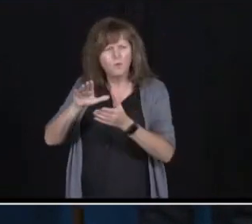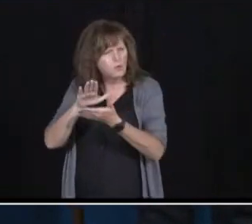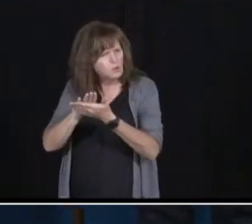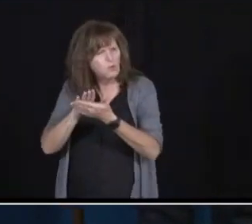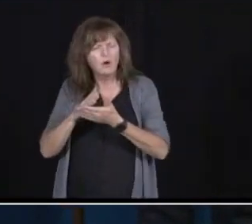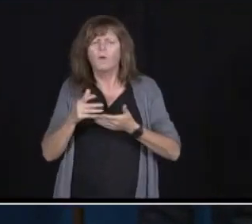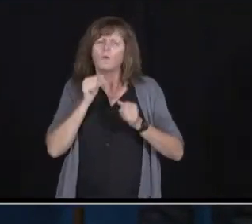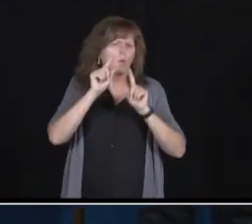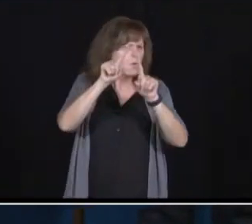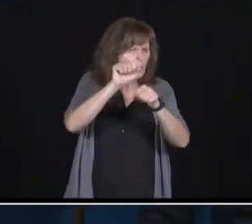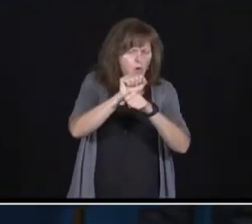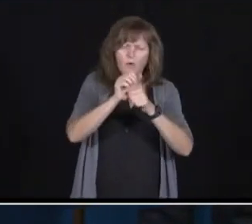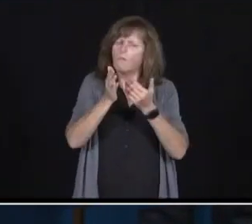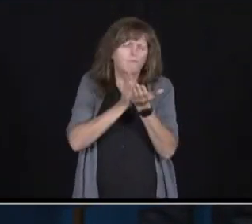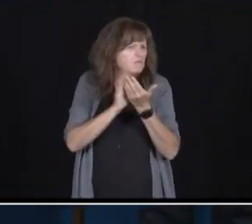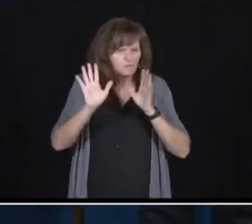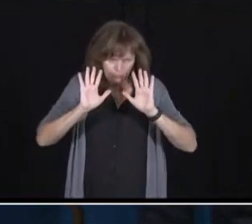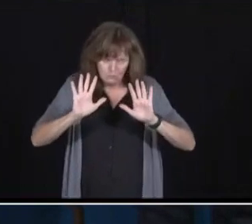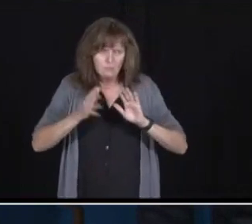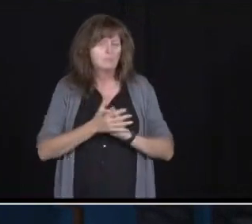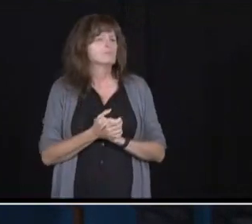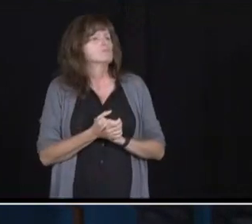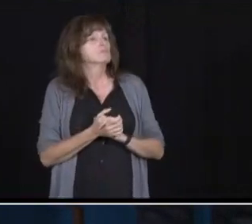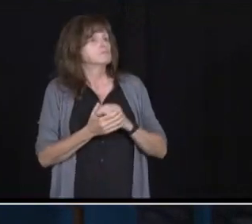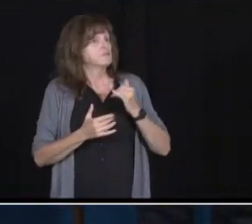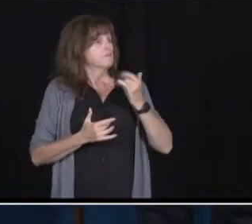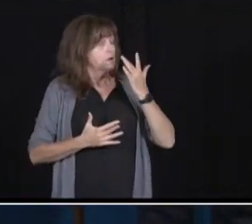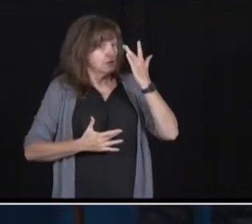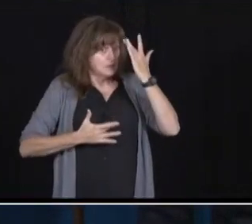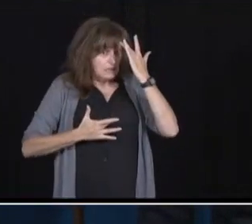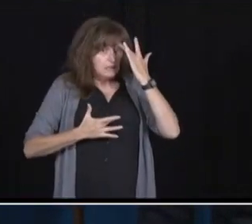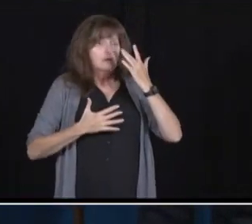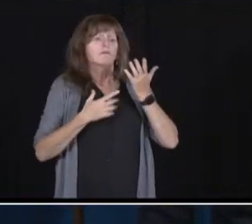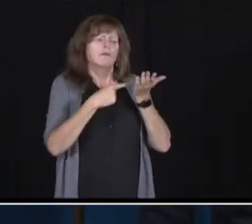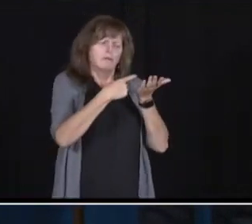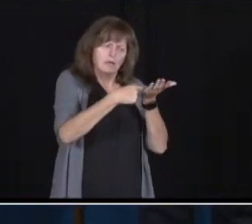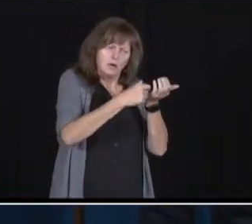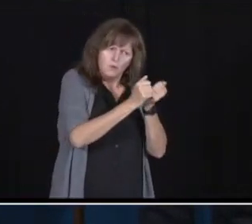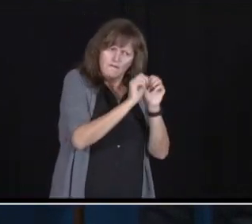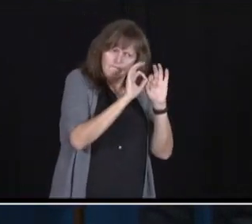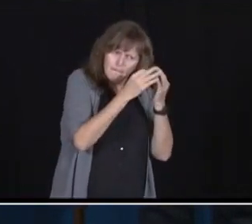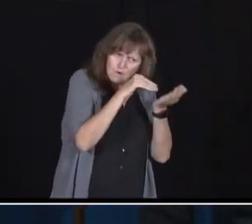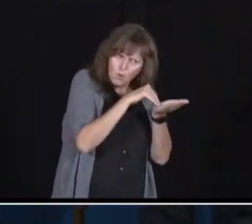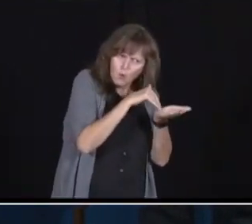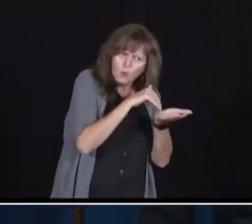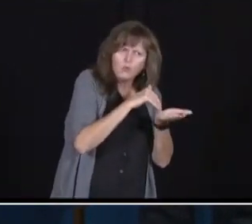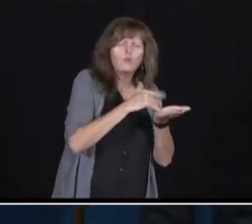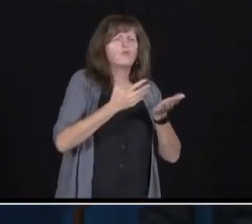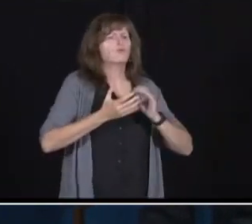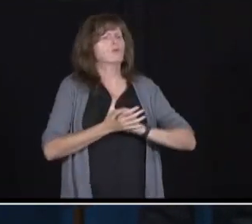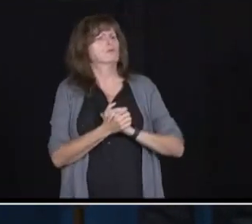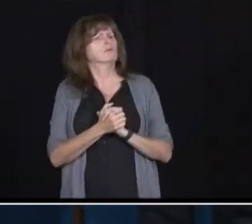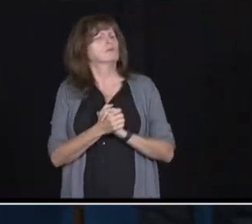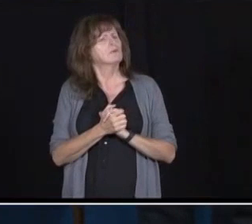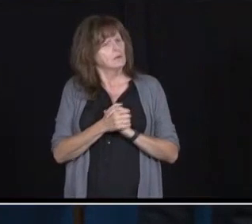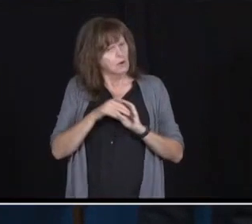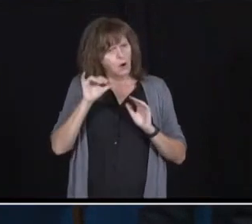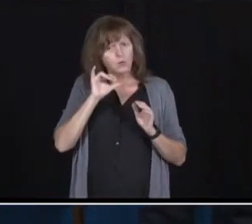and not going to school or other places when you have symptoms in figuring out what those symptoms may be. With the assistance of medical health providers